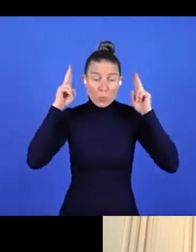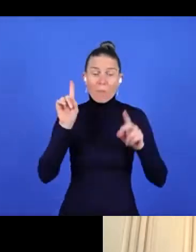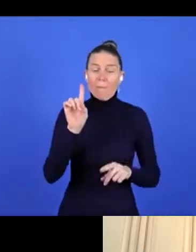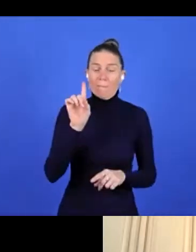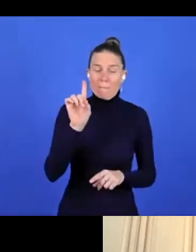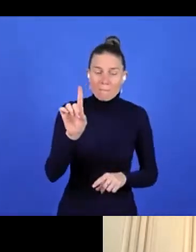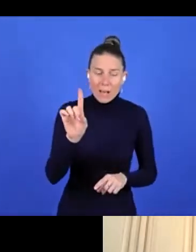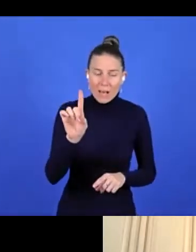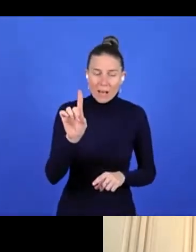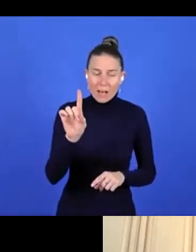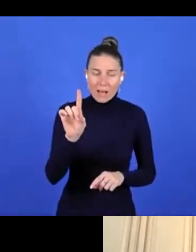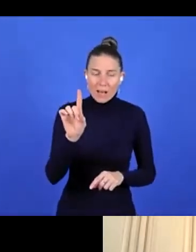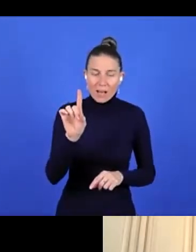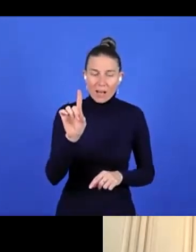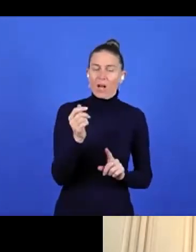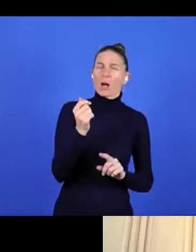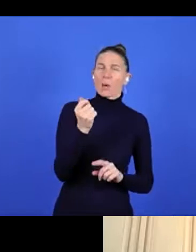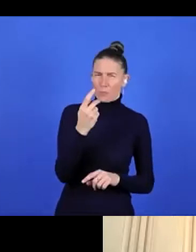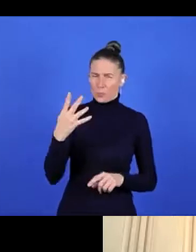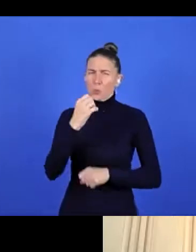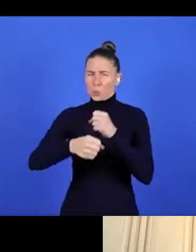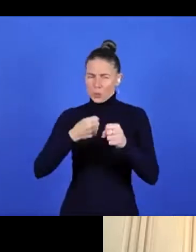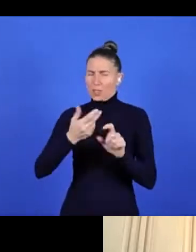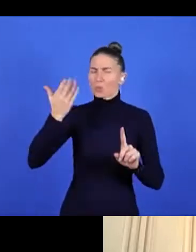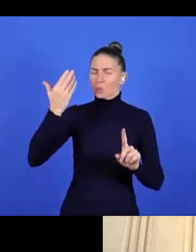could get two cochlear implants.